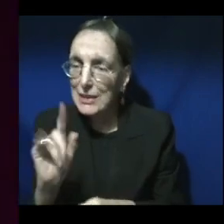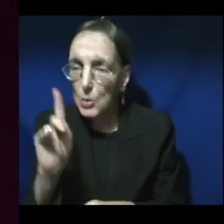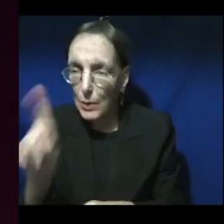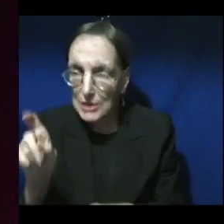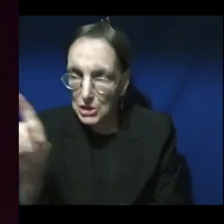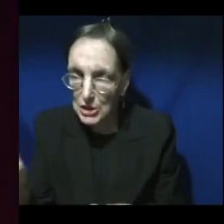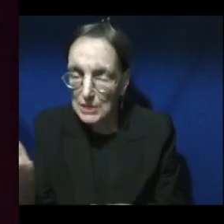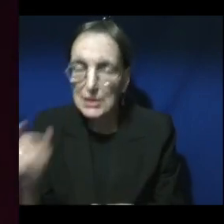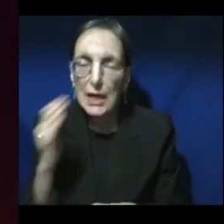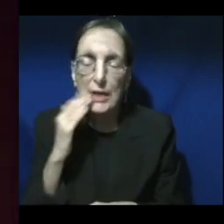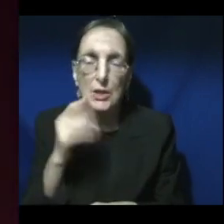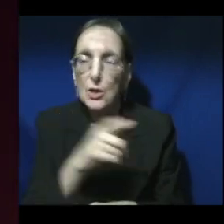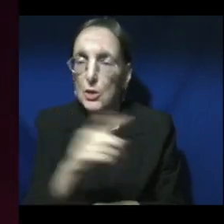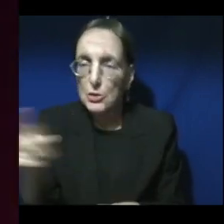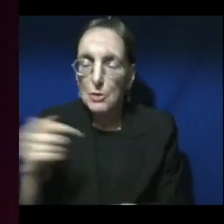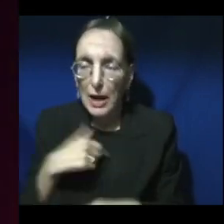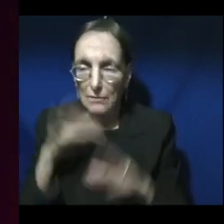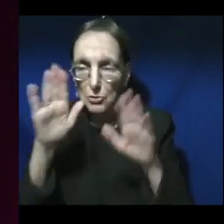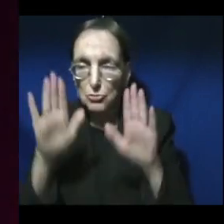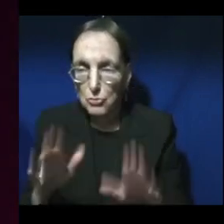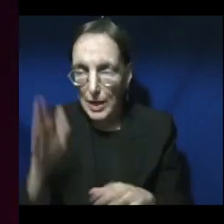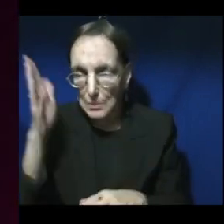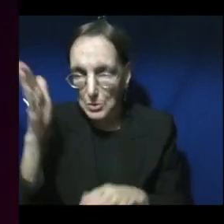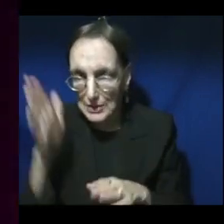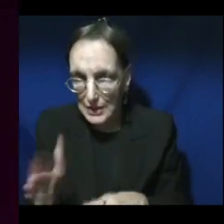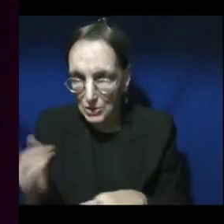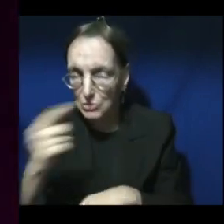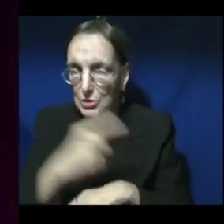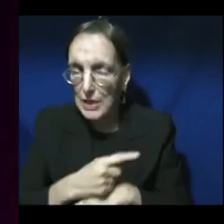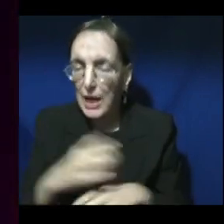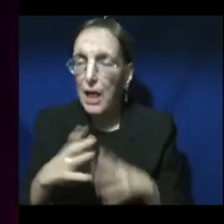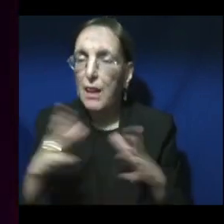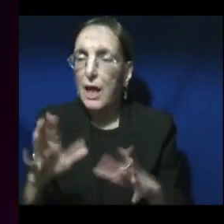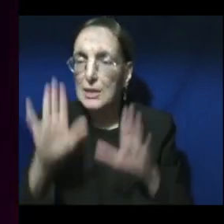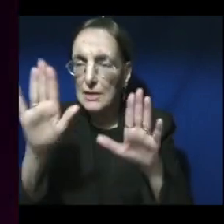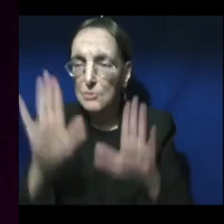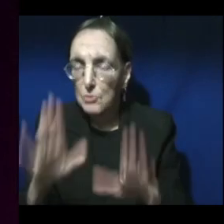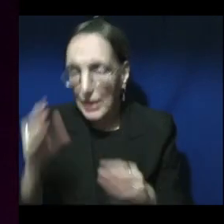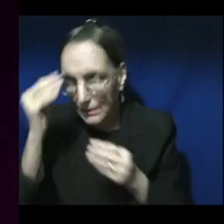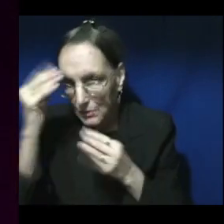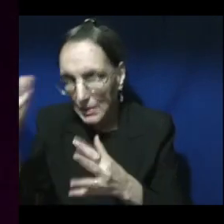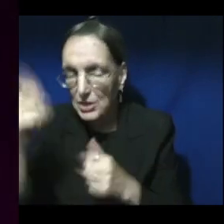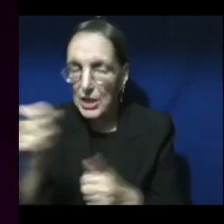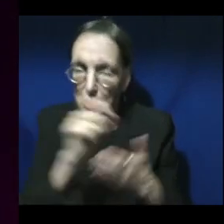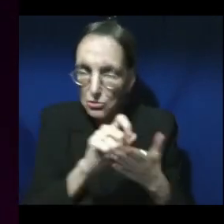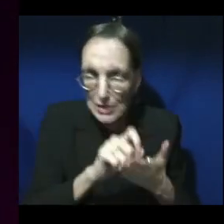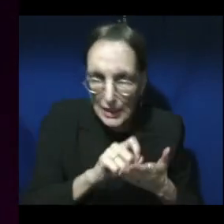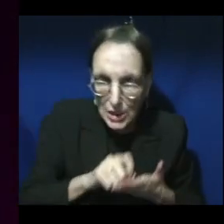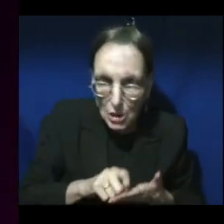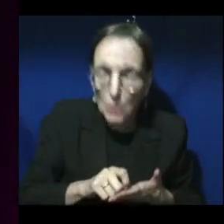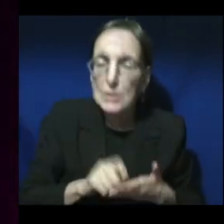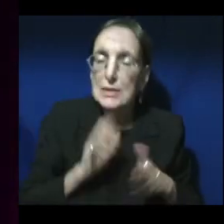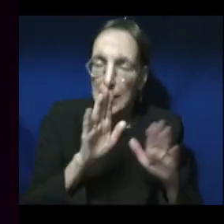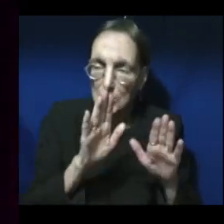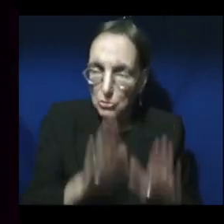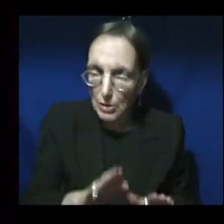set of presenters today, lots of interesting information. I see many of you taking notes, which is great. I often come back from conferences like this, though, with pages and pages and notes,